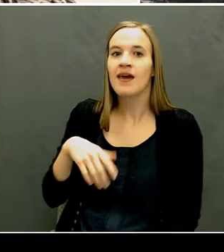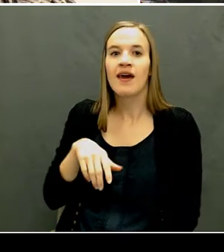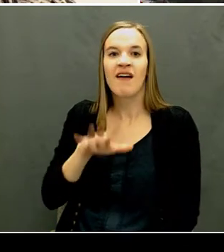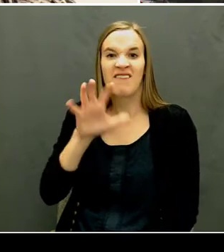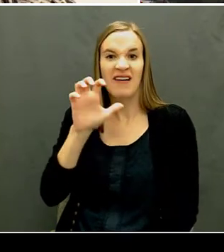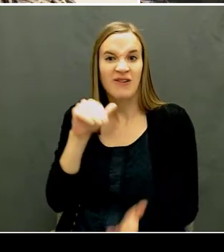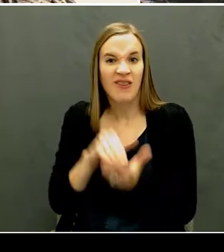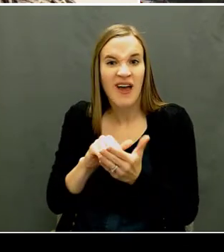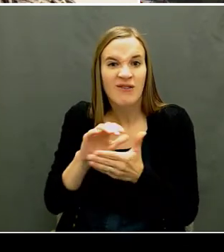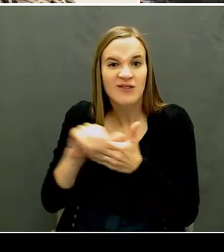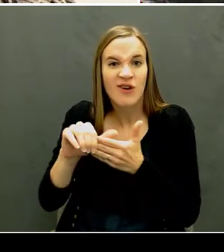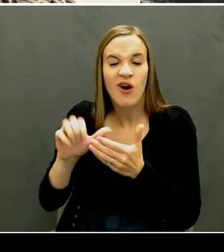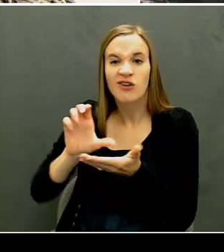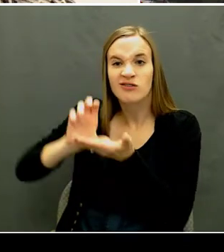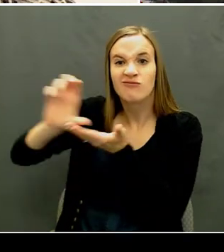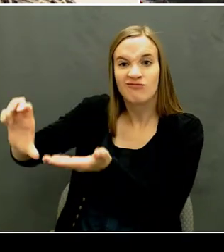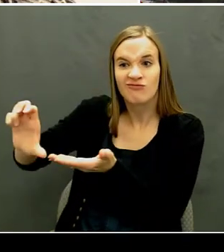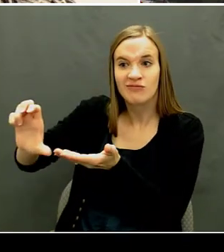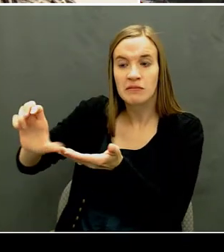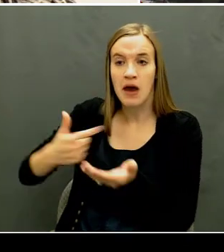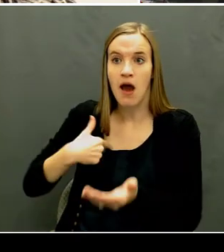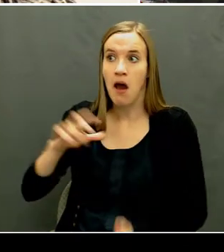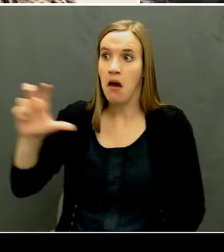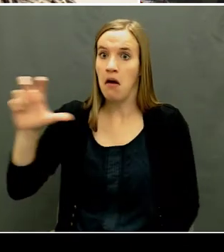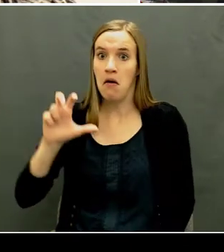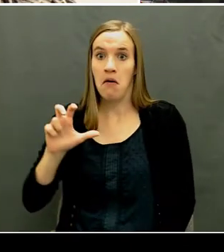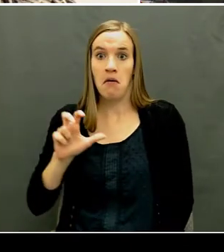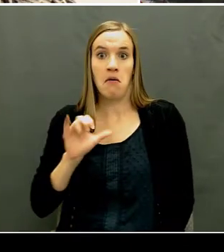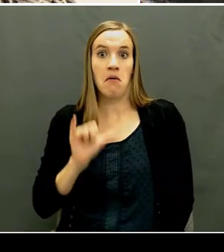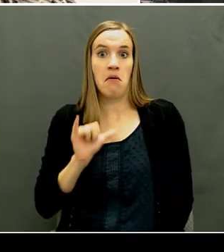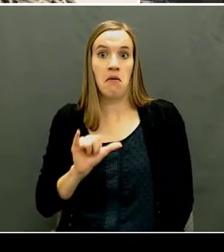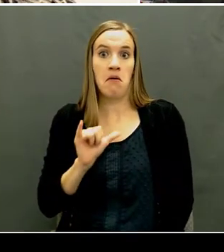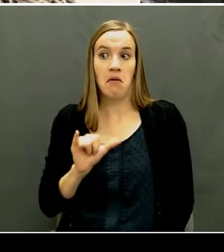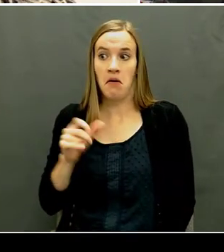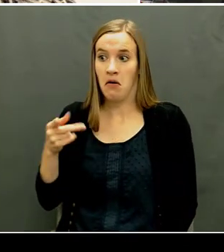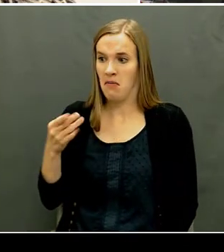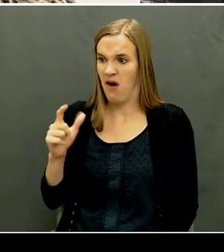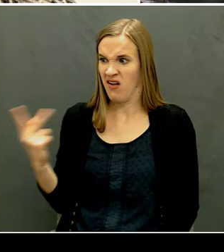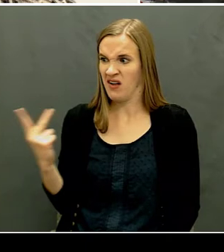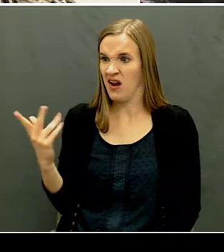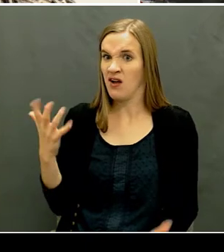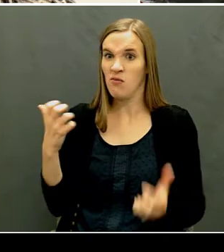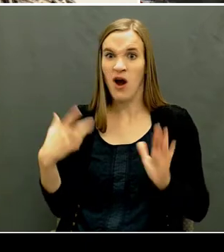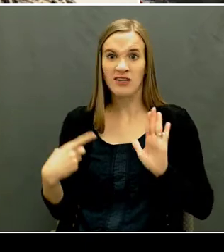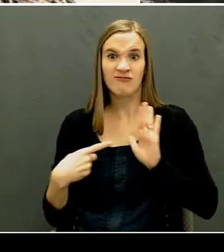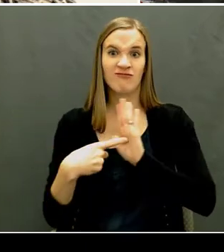wanted to be the face of this thing. And we went to AAPD, America Association of People of